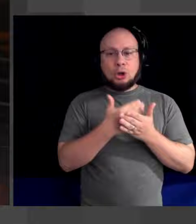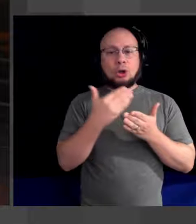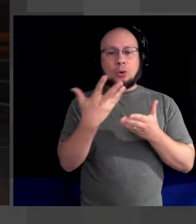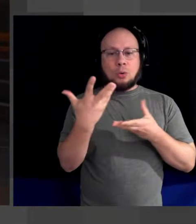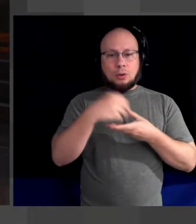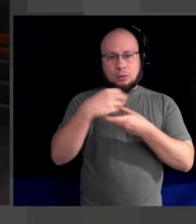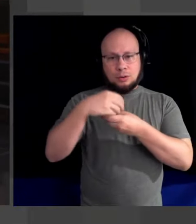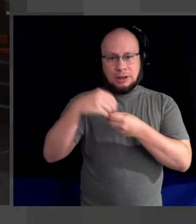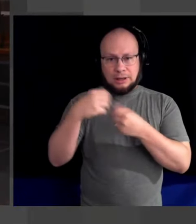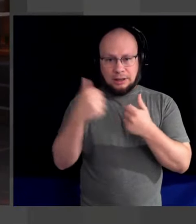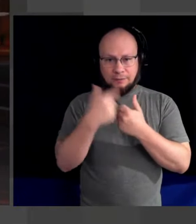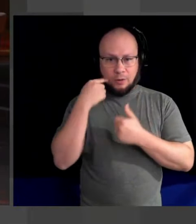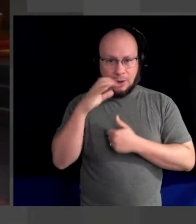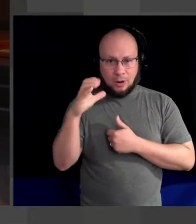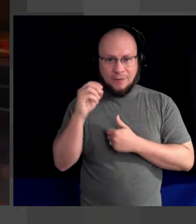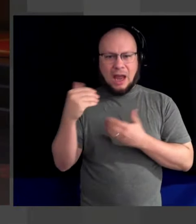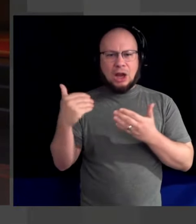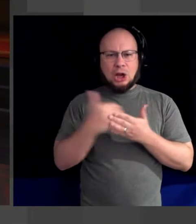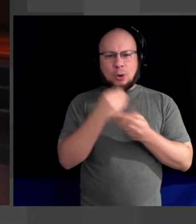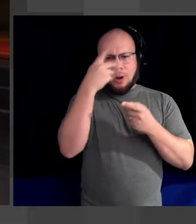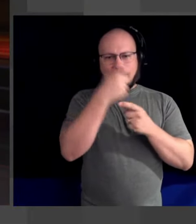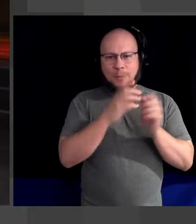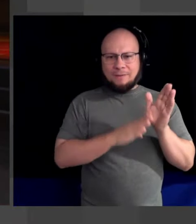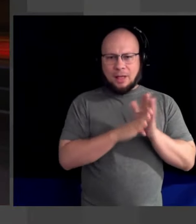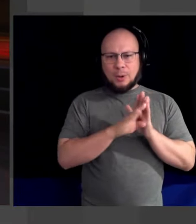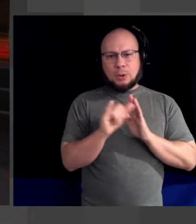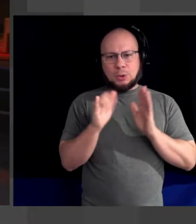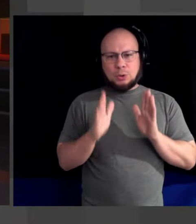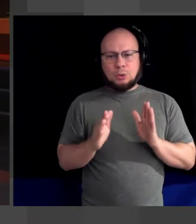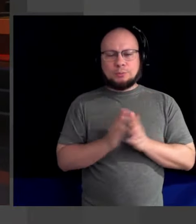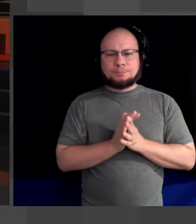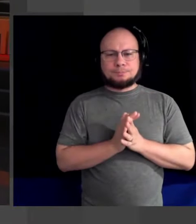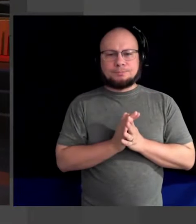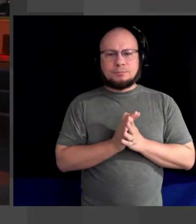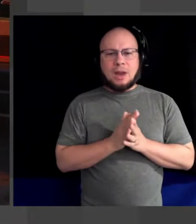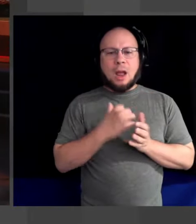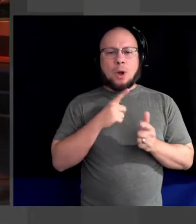THE DEVELOPMENT TEAMS. WE WANT YOU TO LEAVE TODAY